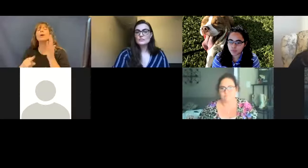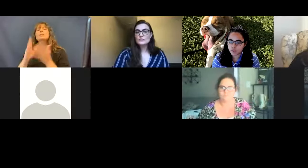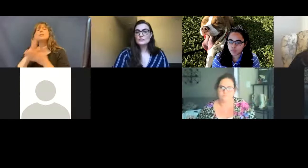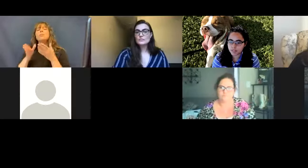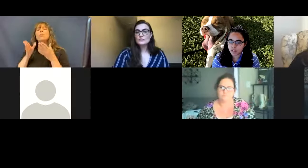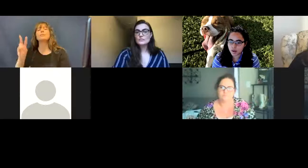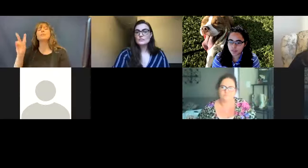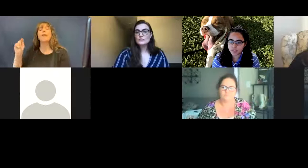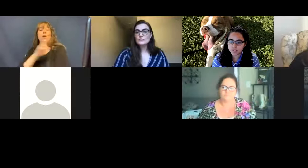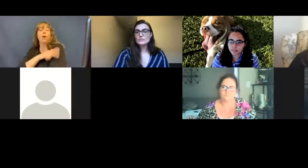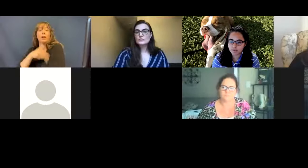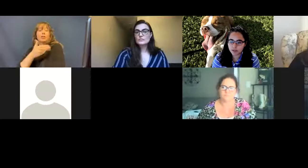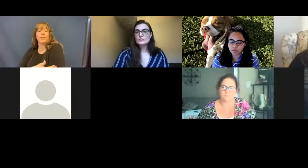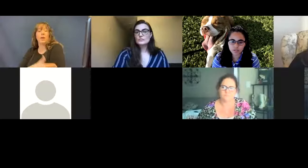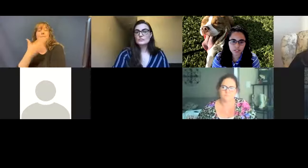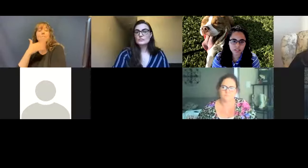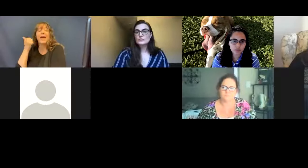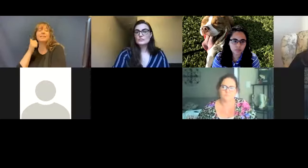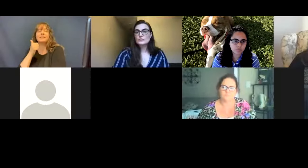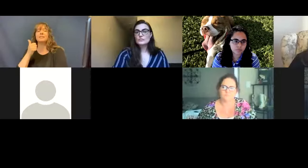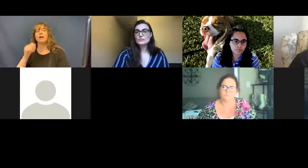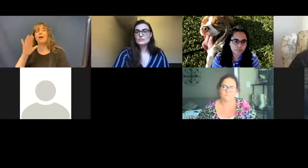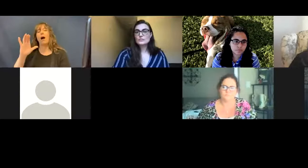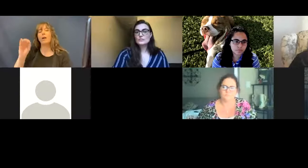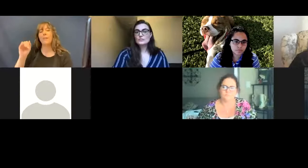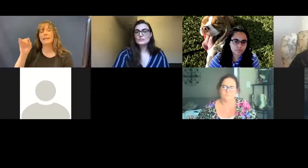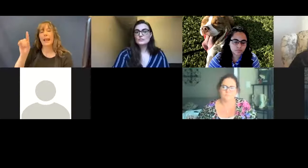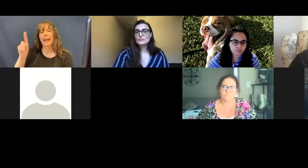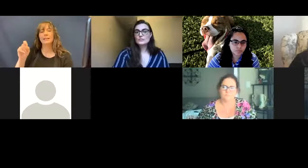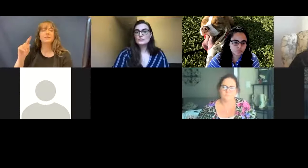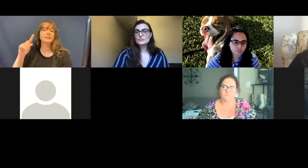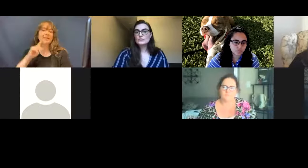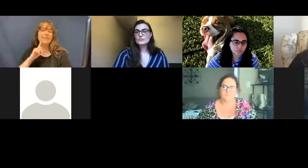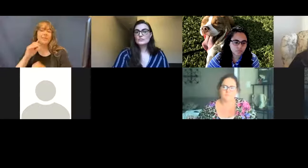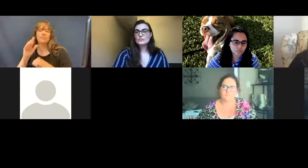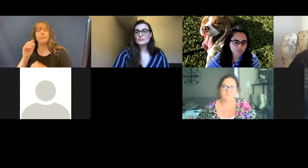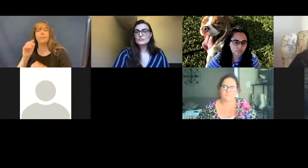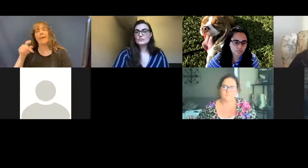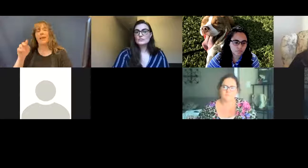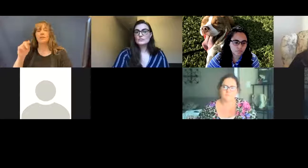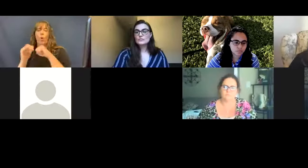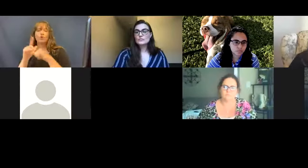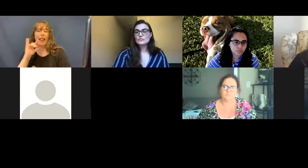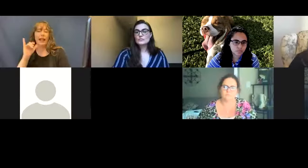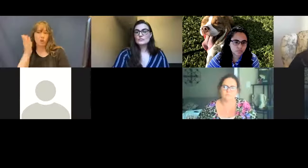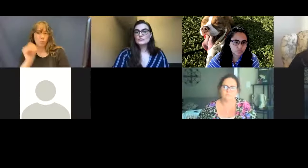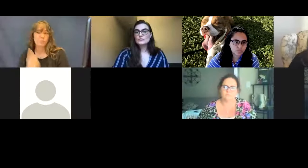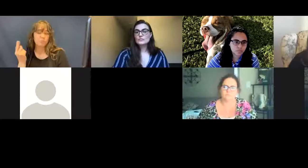hospital could best accommodate Deaf pet owners like you?